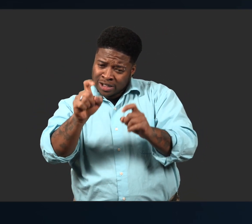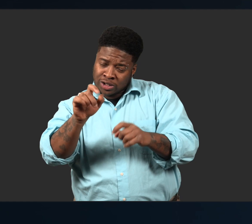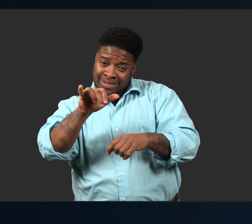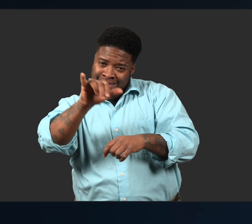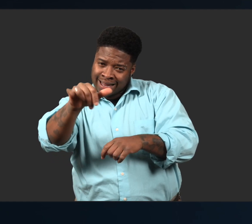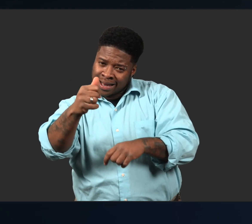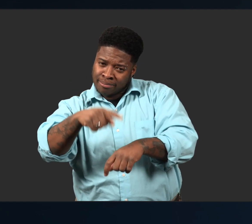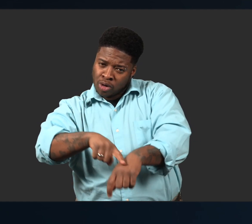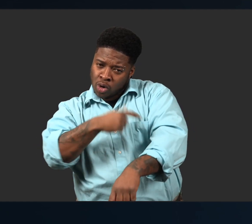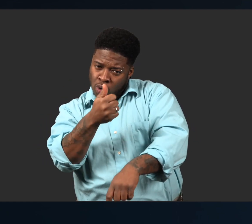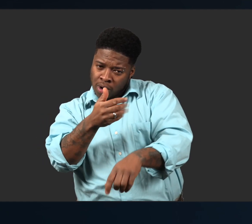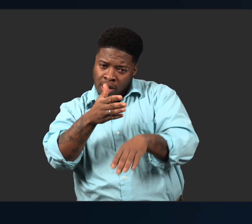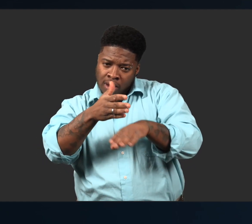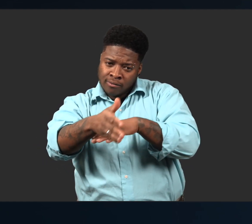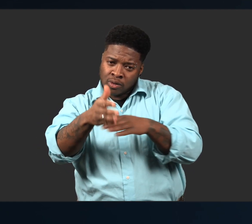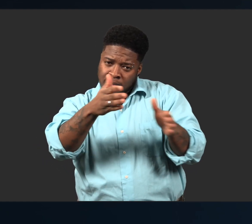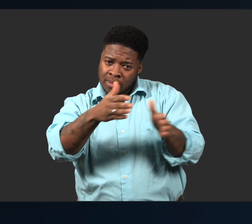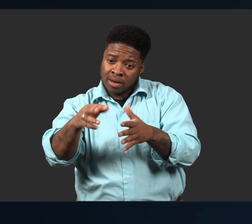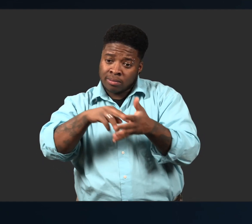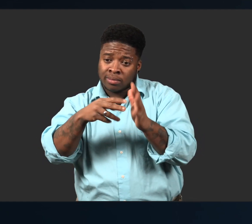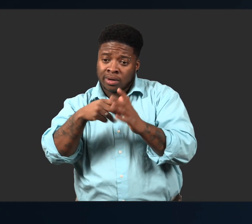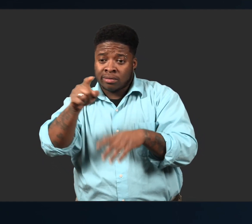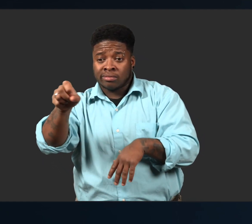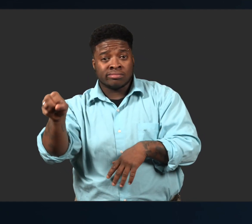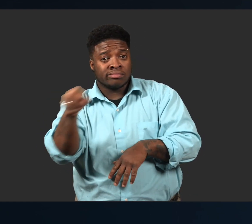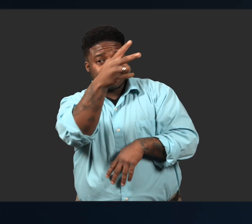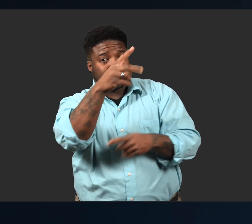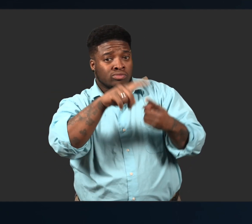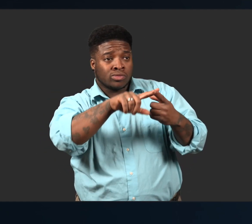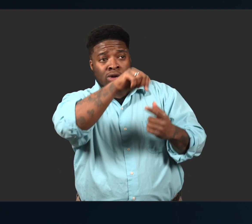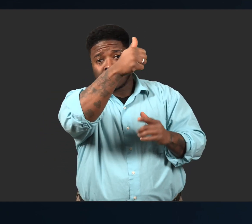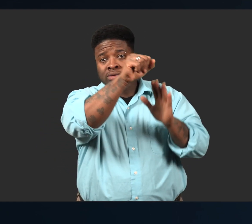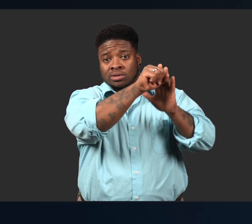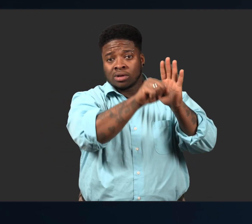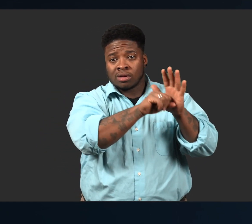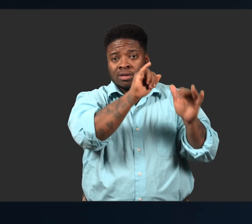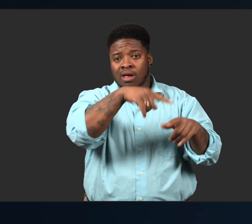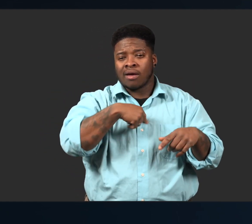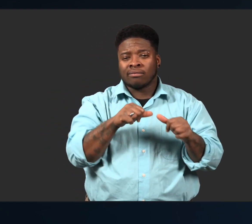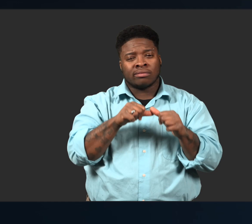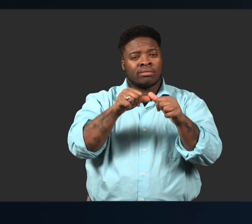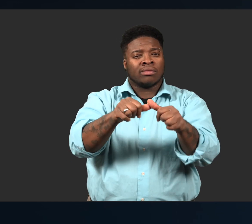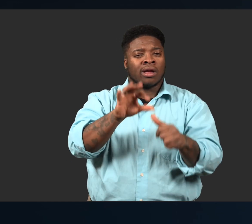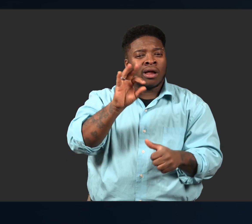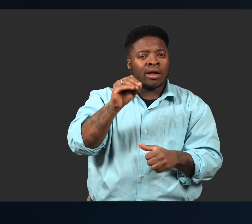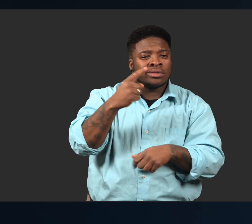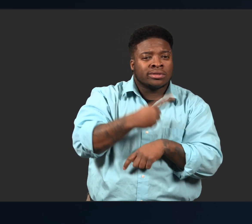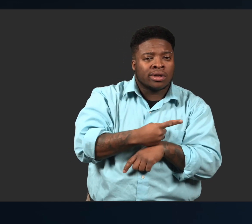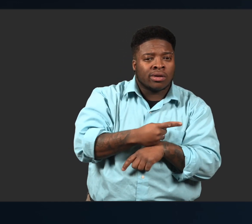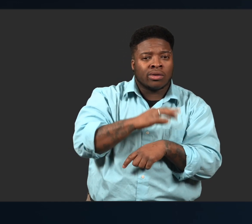to determine whether someone needs continue inpatient treatment past the 30 days. In that case, the person may need to be transferred to another state which has a longer treatment program